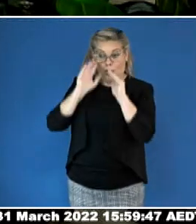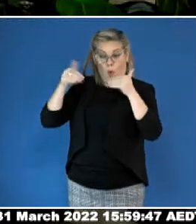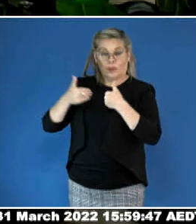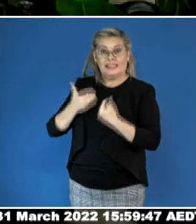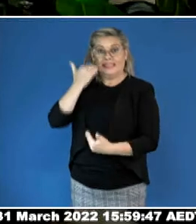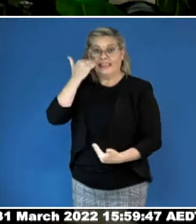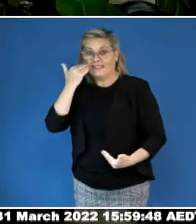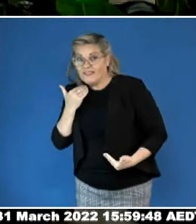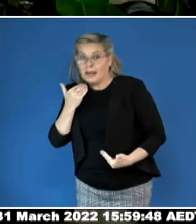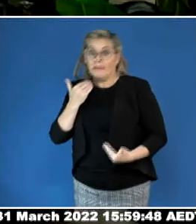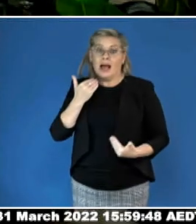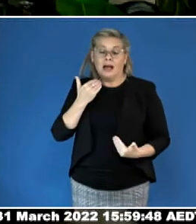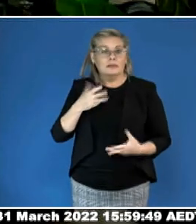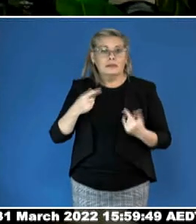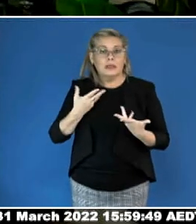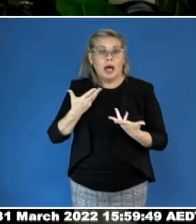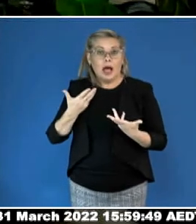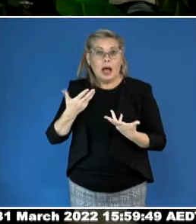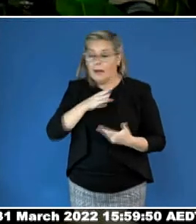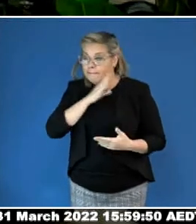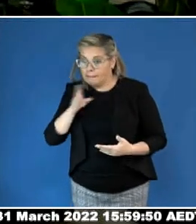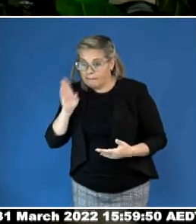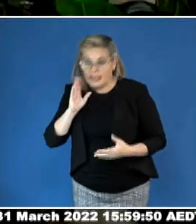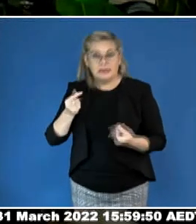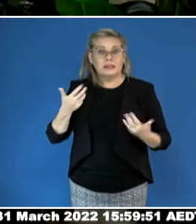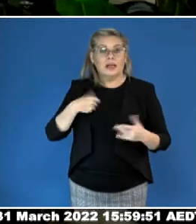individuals are missed or having their needs invalidated because of their hidden